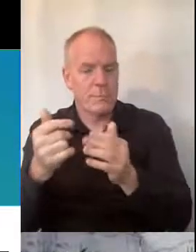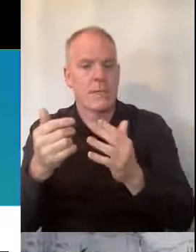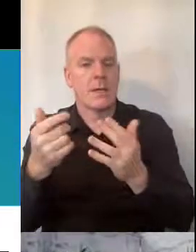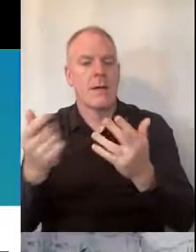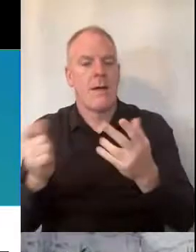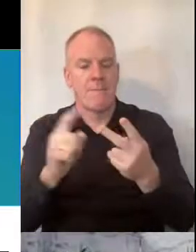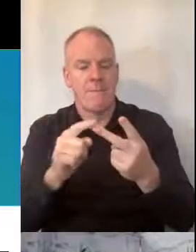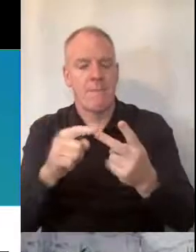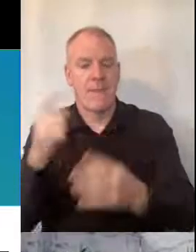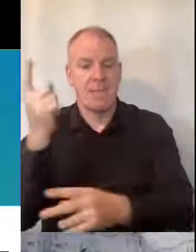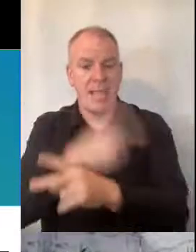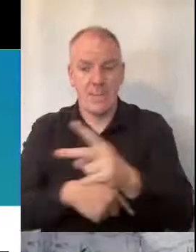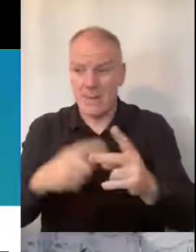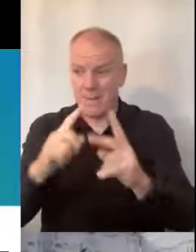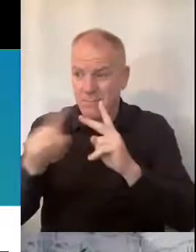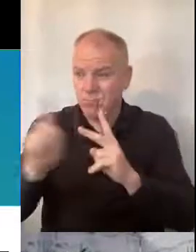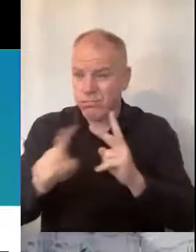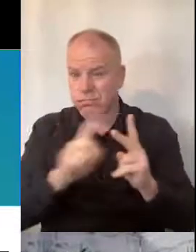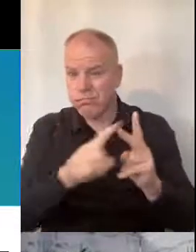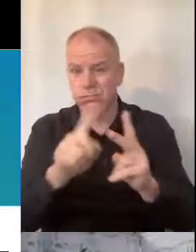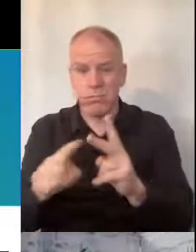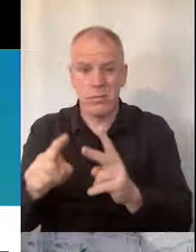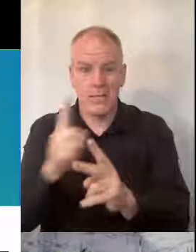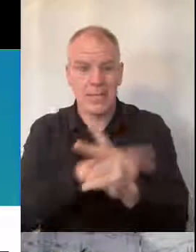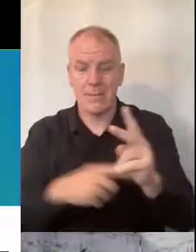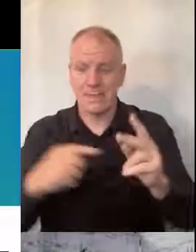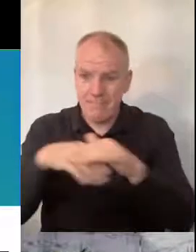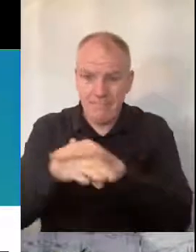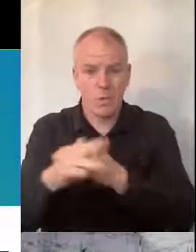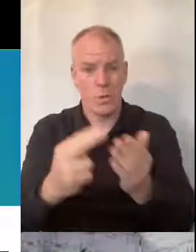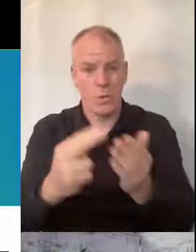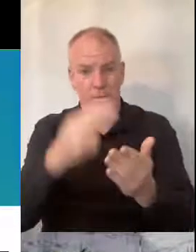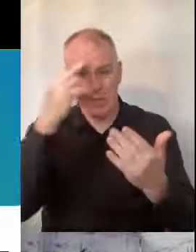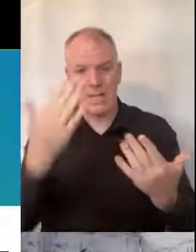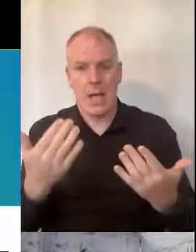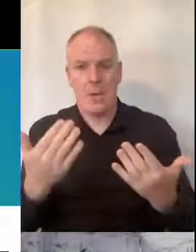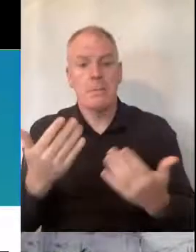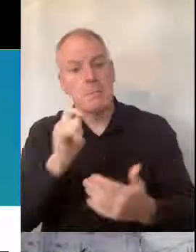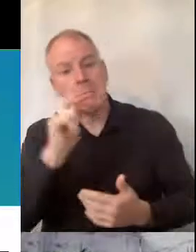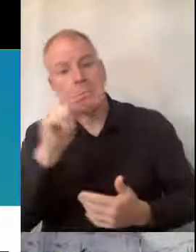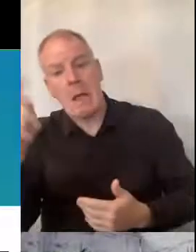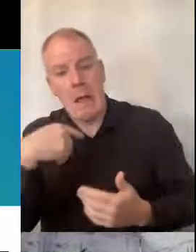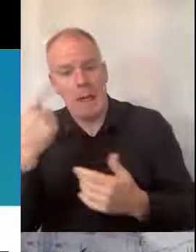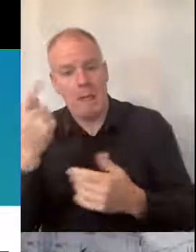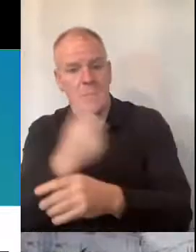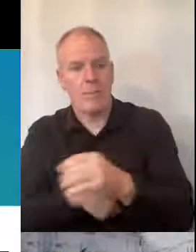so a lot of people you know coming into university they might disclose, but there are significant numbers that